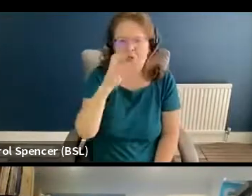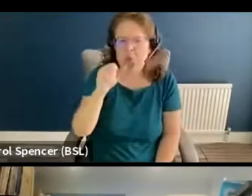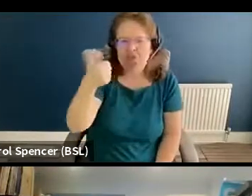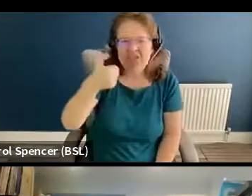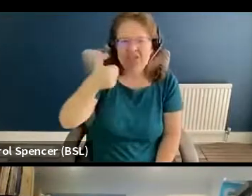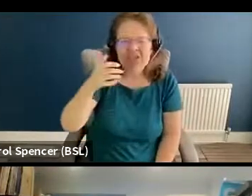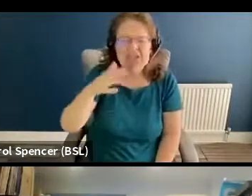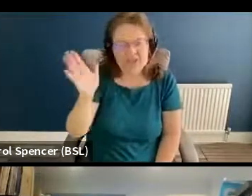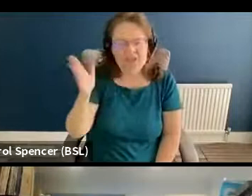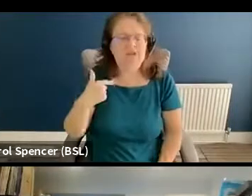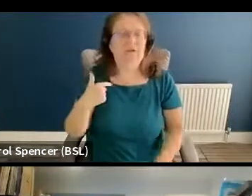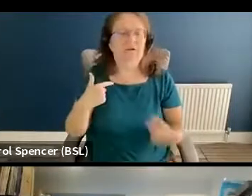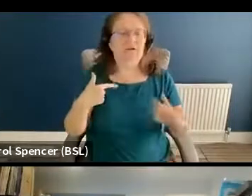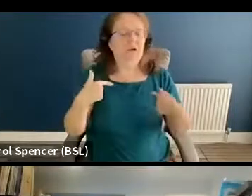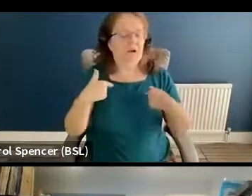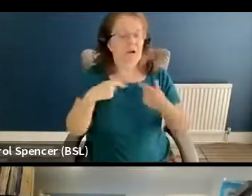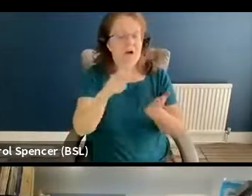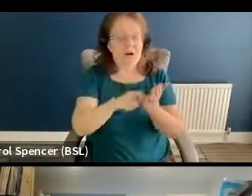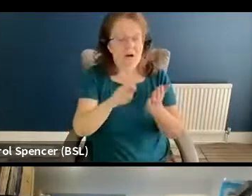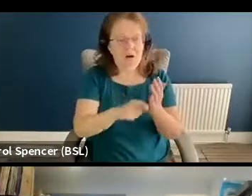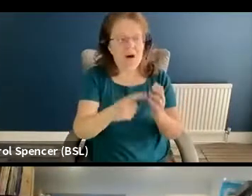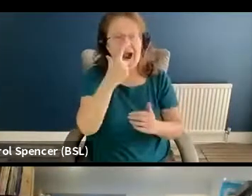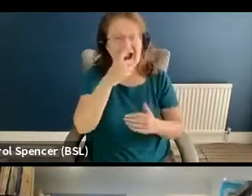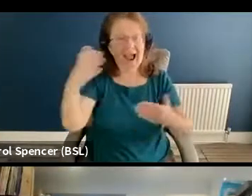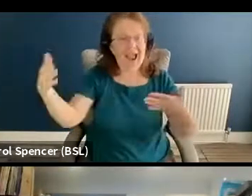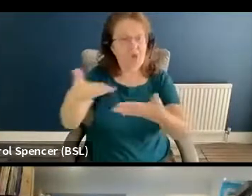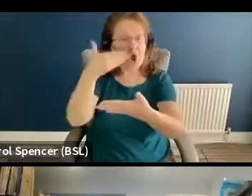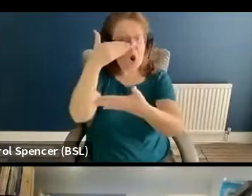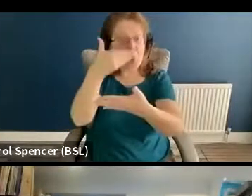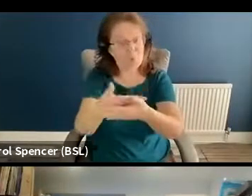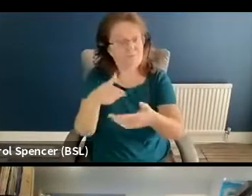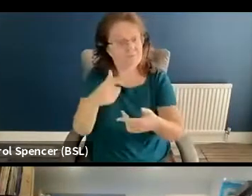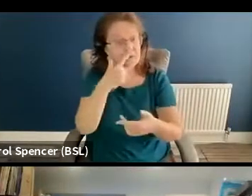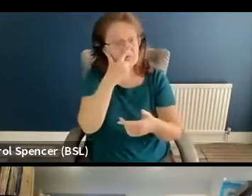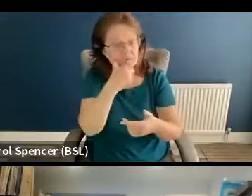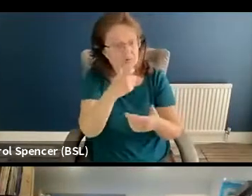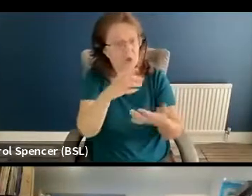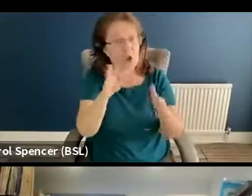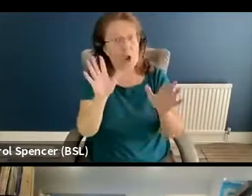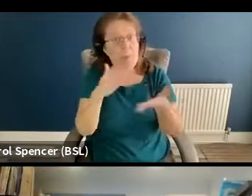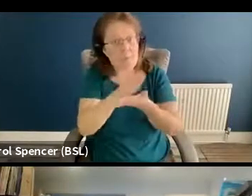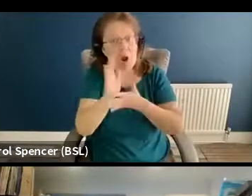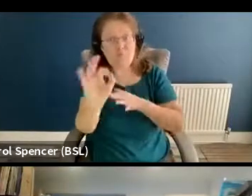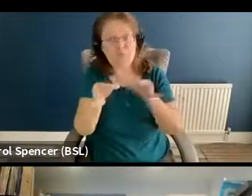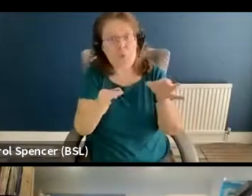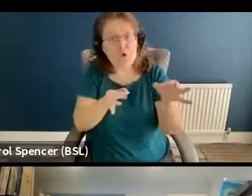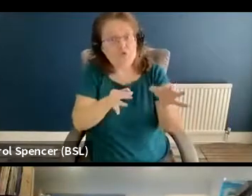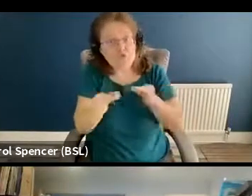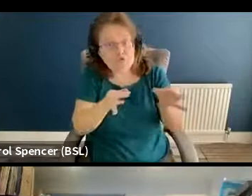I wrote, can overlays be part of your strategic plan to become accessible? Because